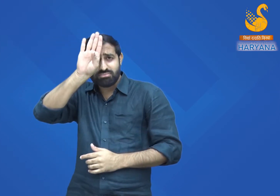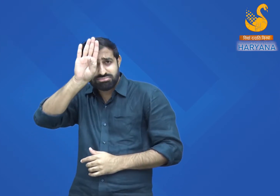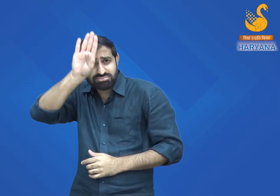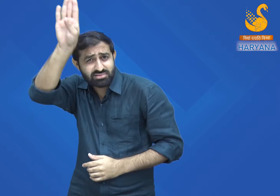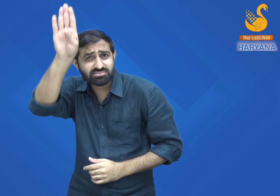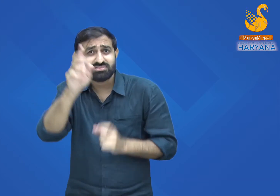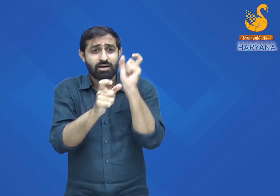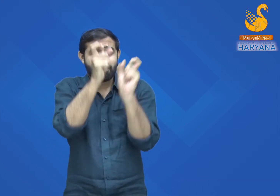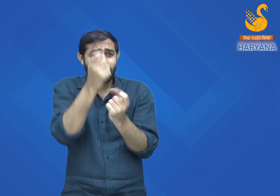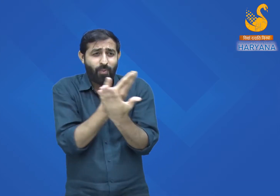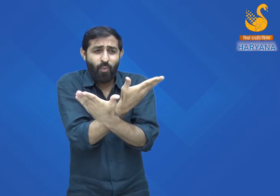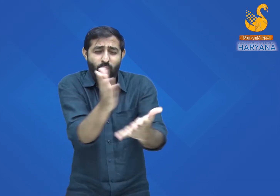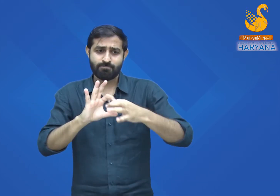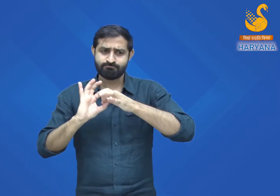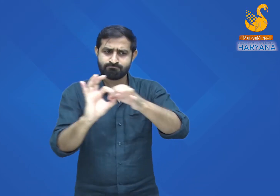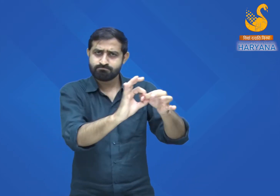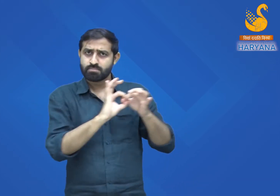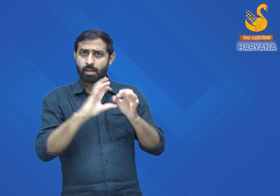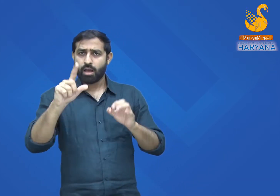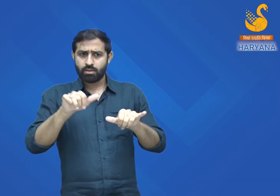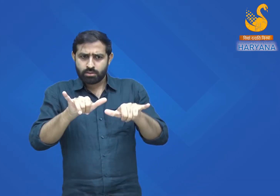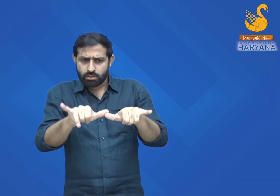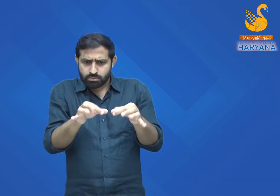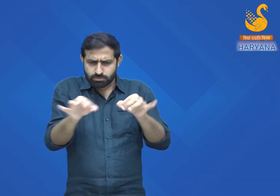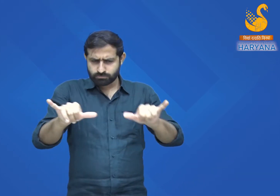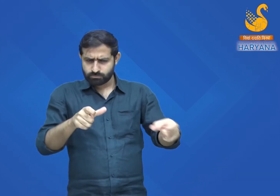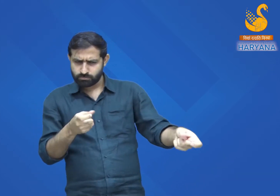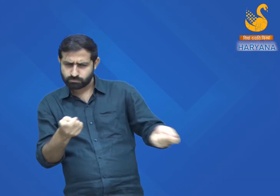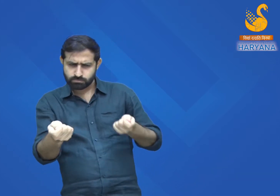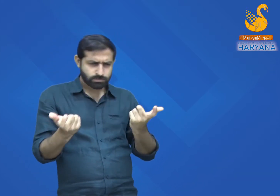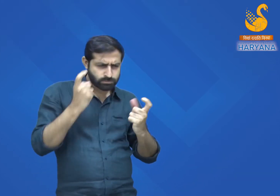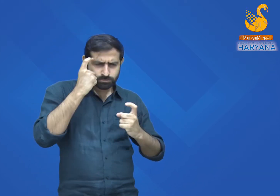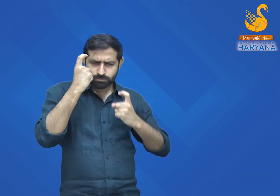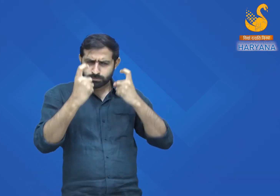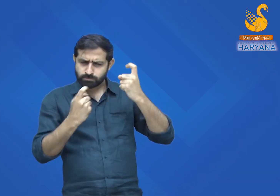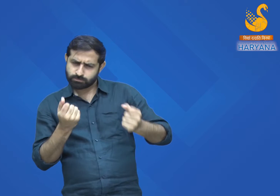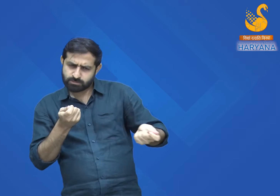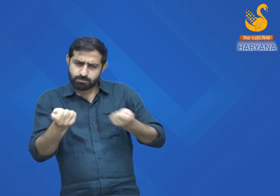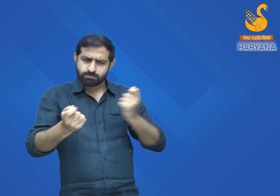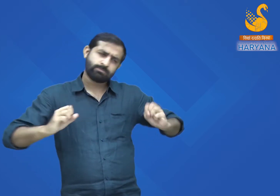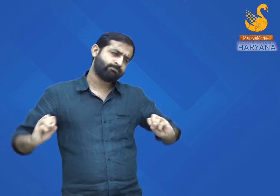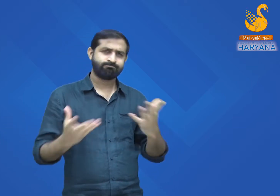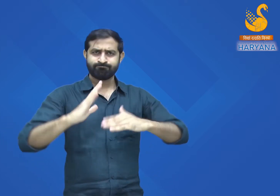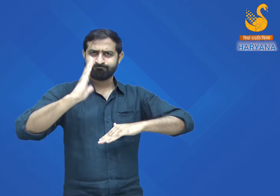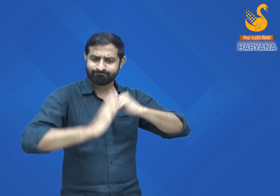the structures were imagined and designed by kings and the architects of the olden times,